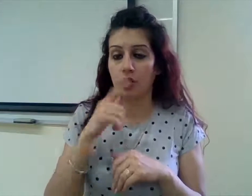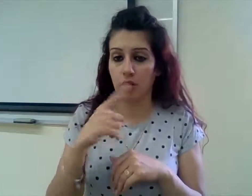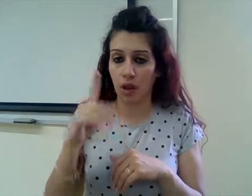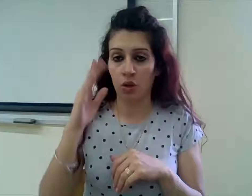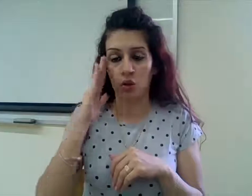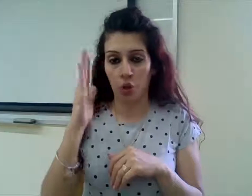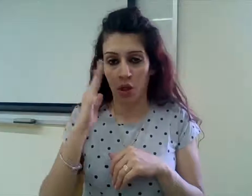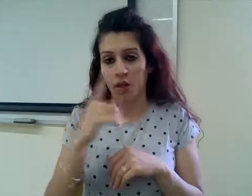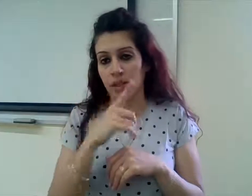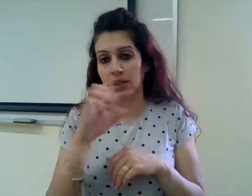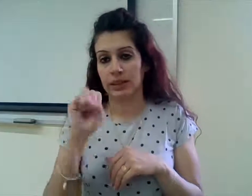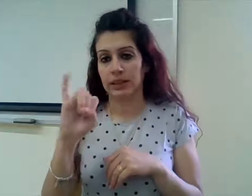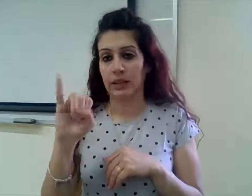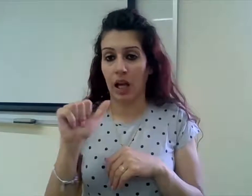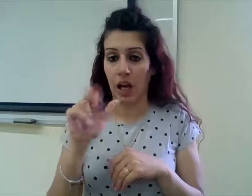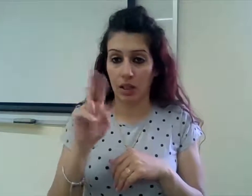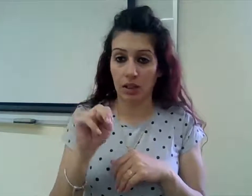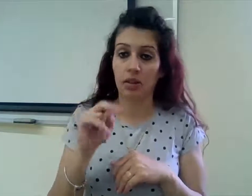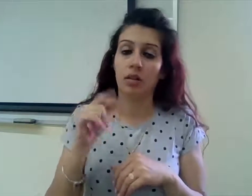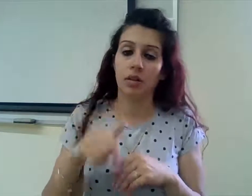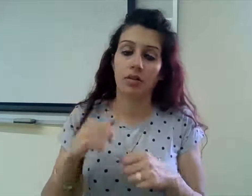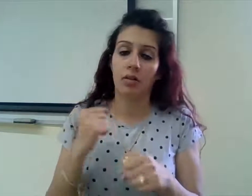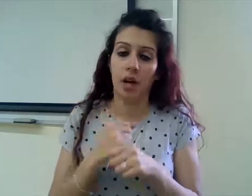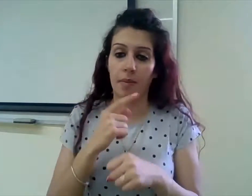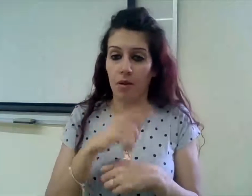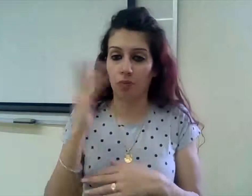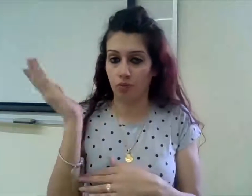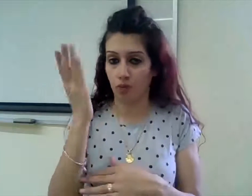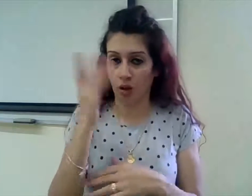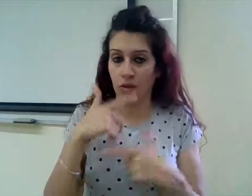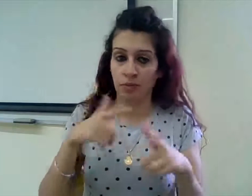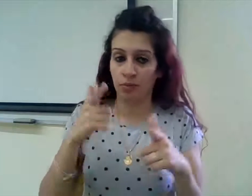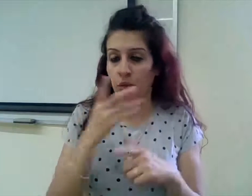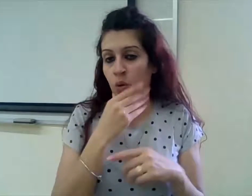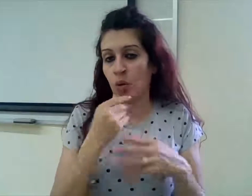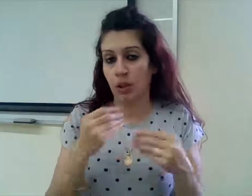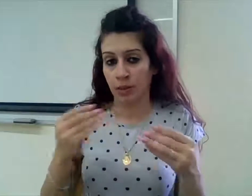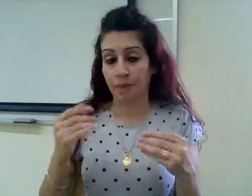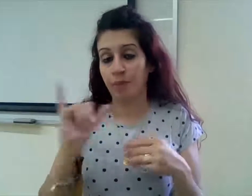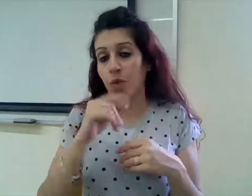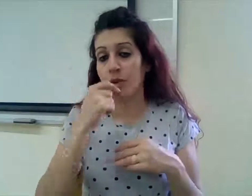intervene as well the first question is if there are any if there are some